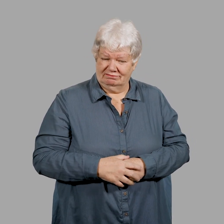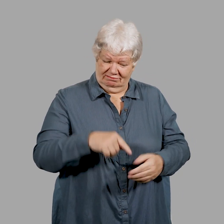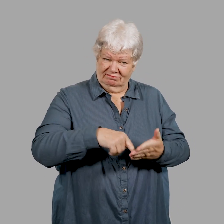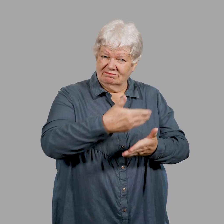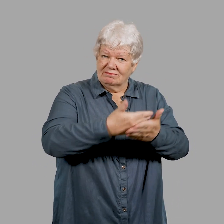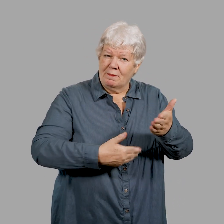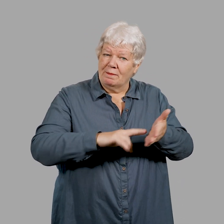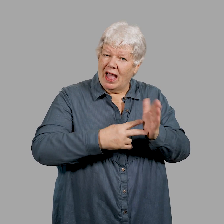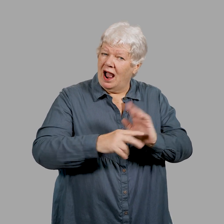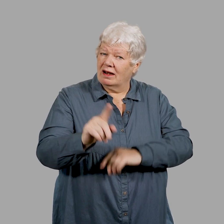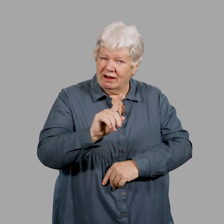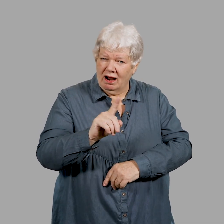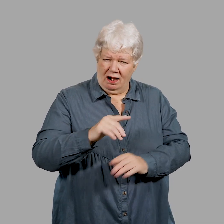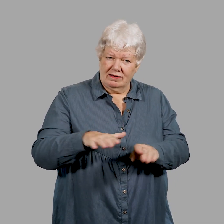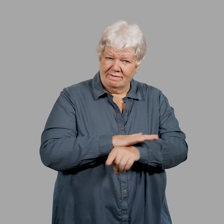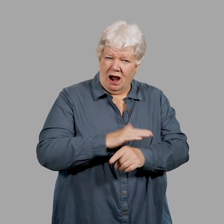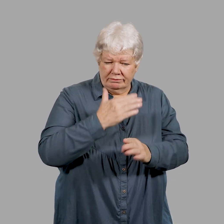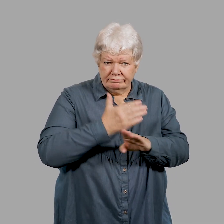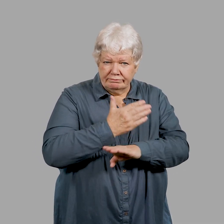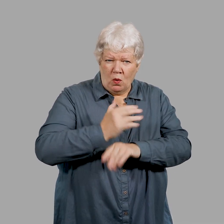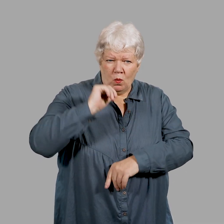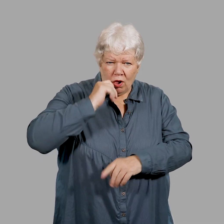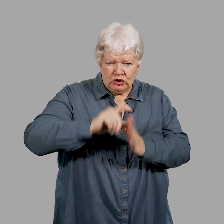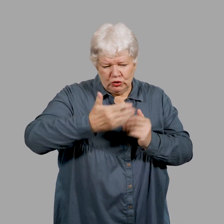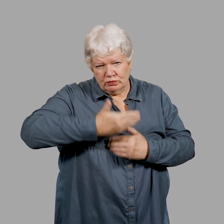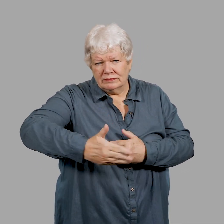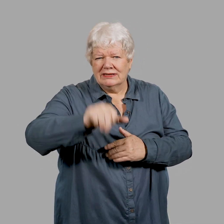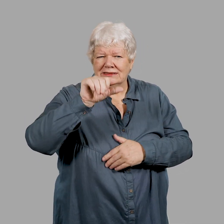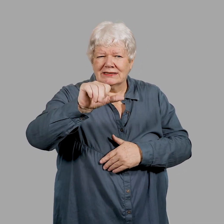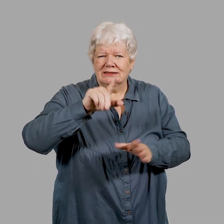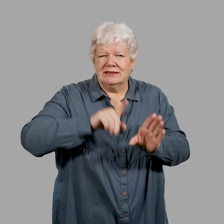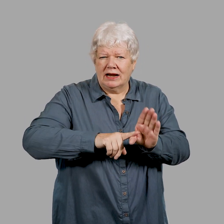Sets out the actions we will take over the next six years to promote,